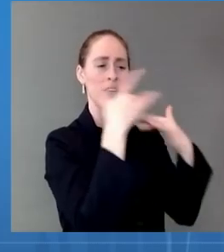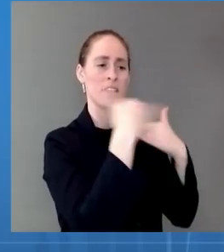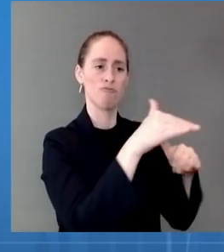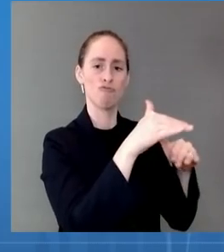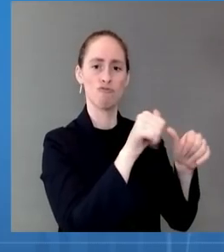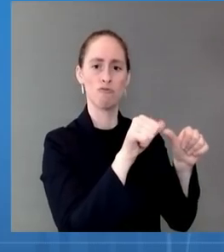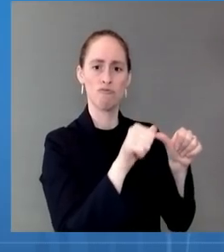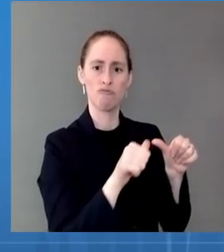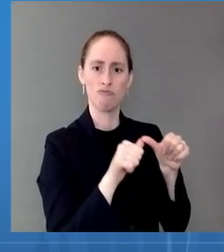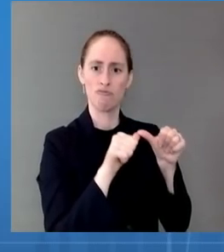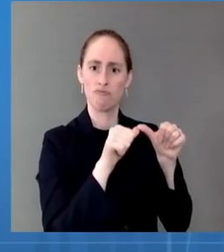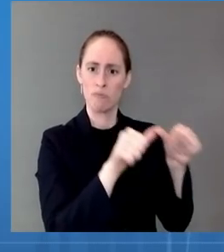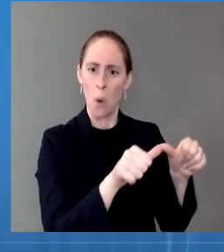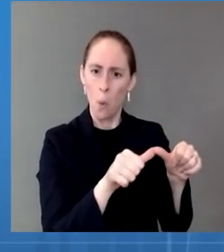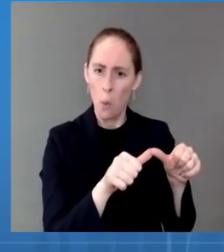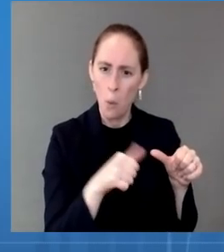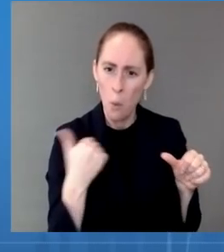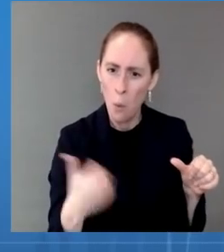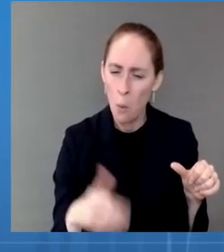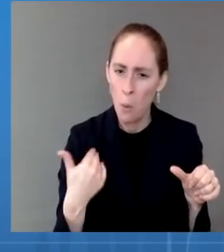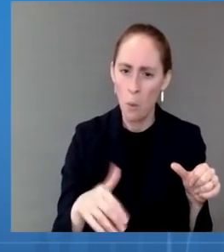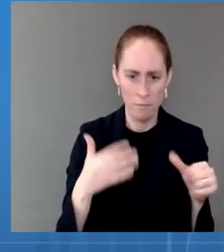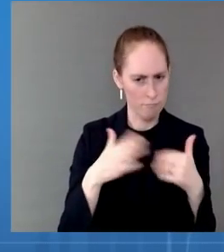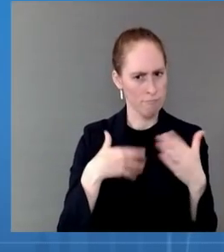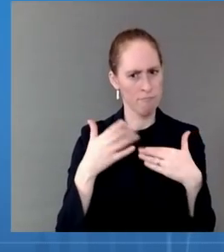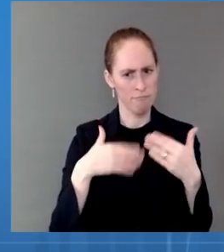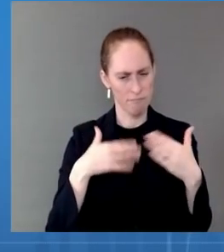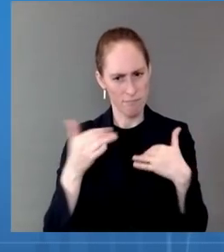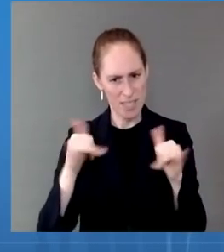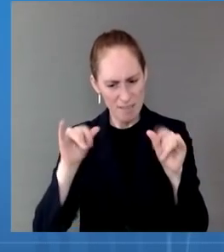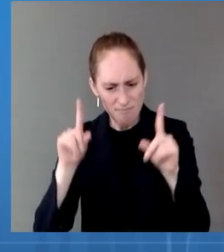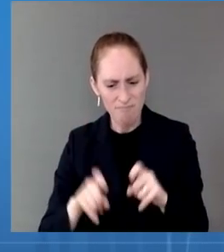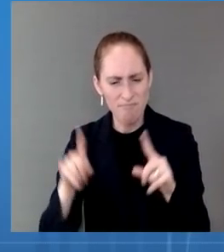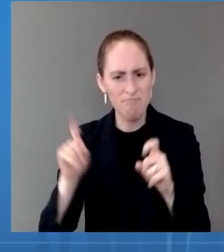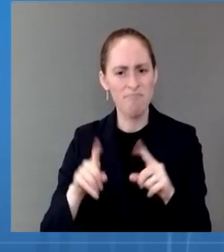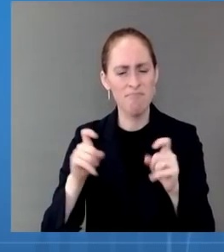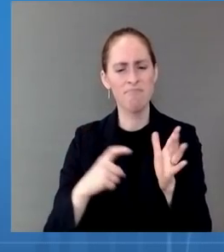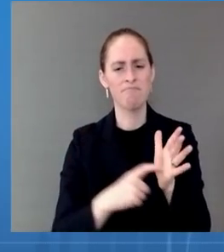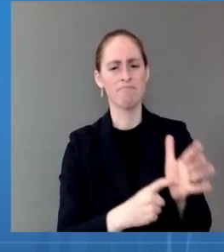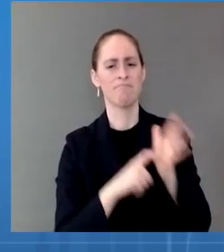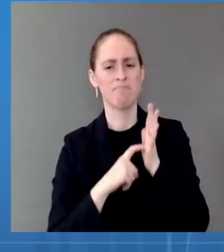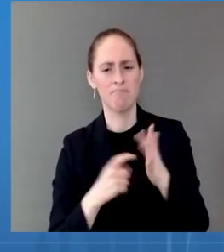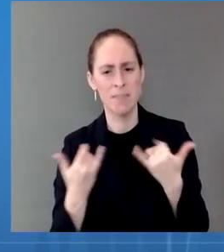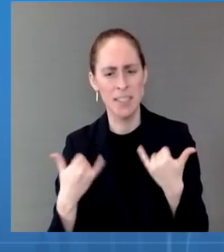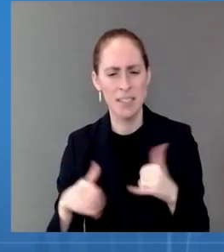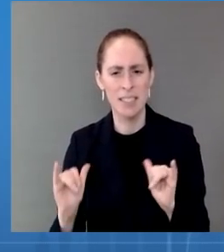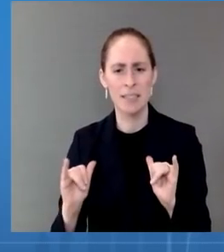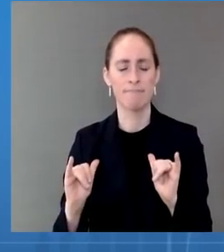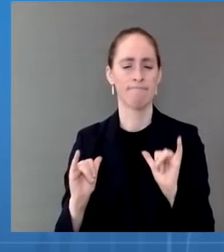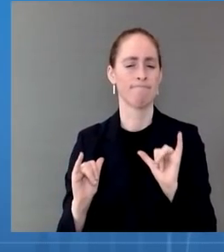will disincentivize other nations from identifying new variants as they come through? And then Dr. Walensky,